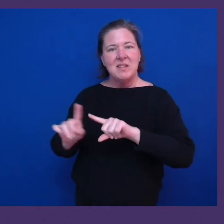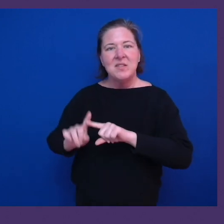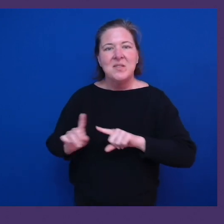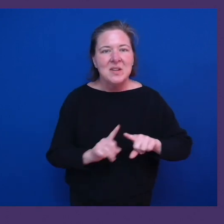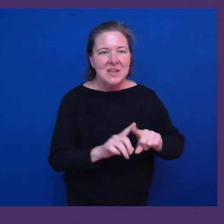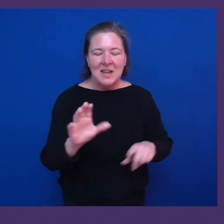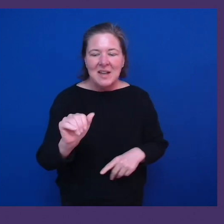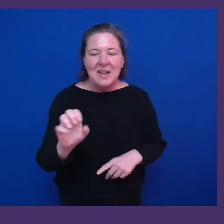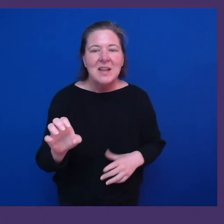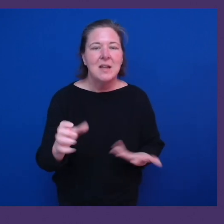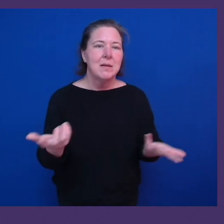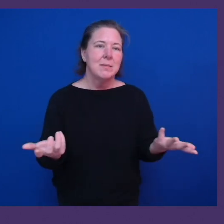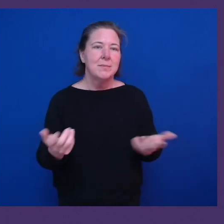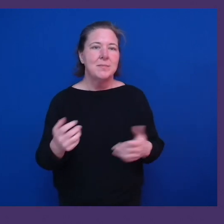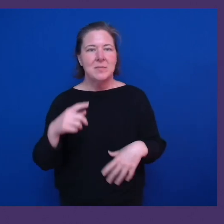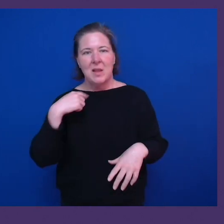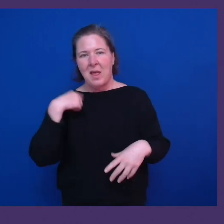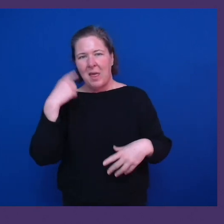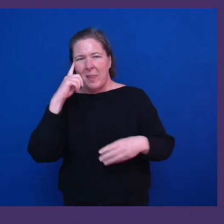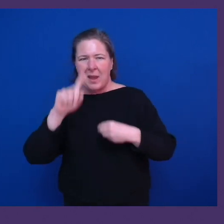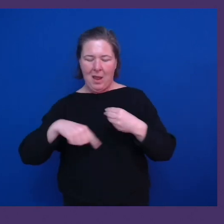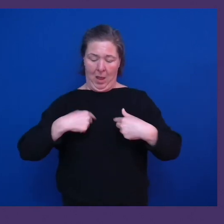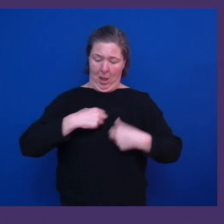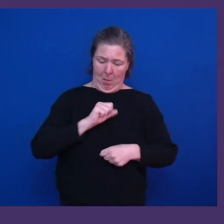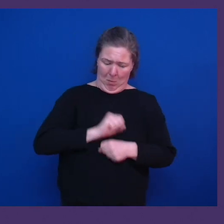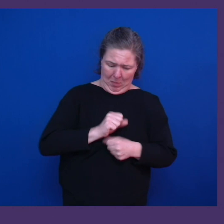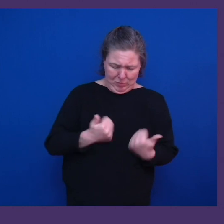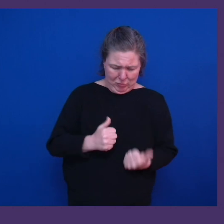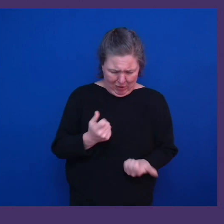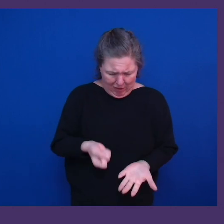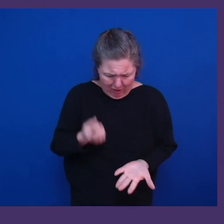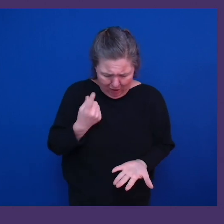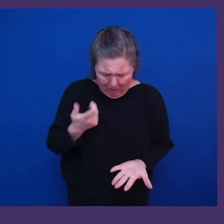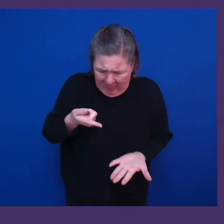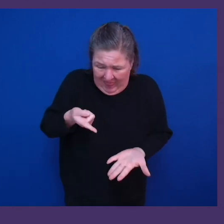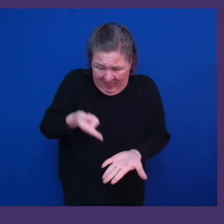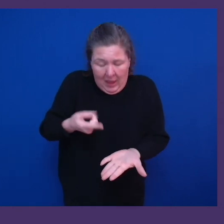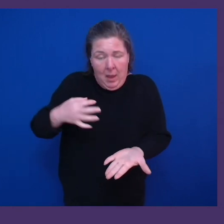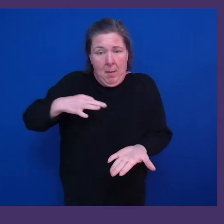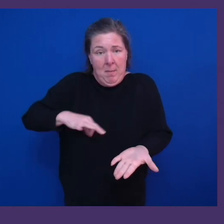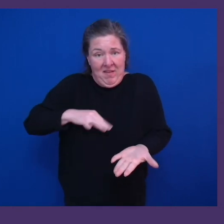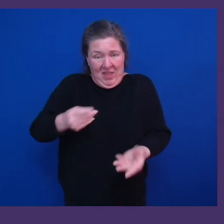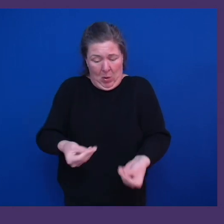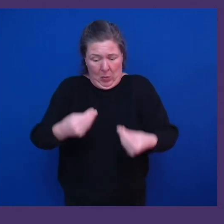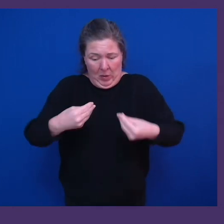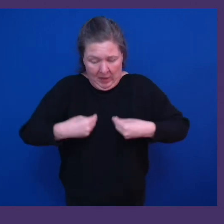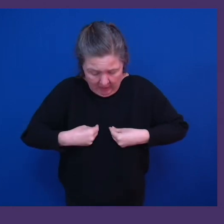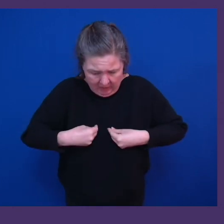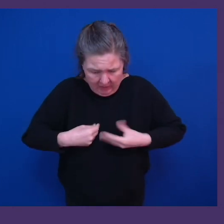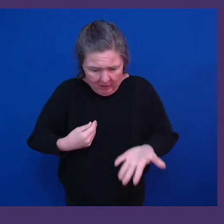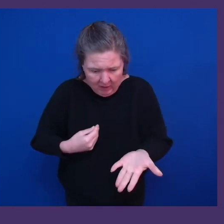to understand the benefits that AvePoint provides me, making sure that, you know, that the answers that they're getting